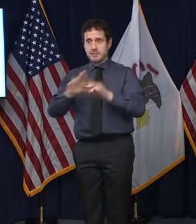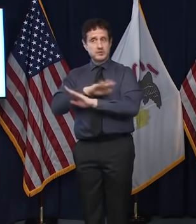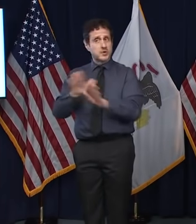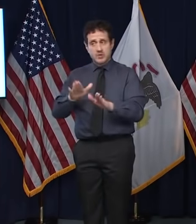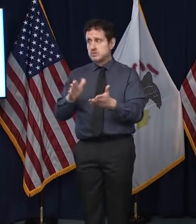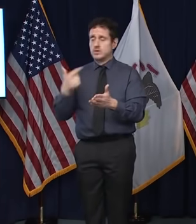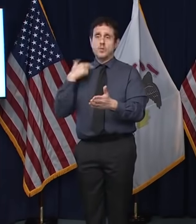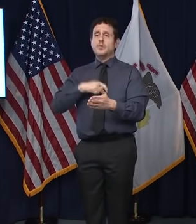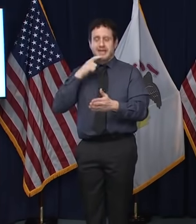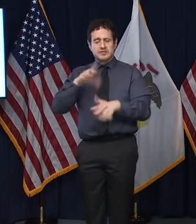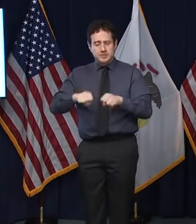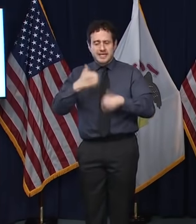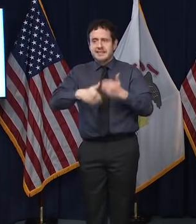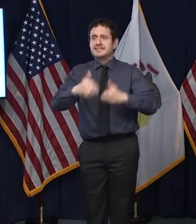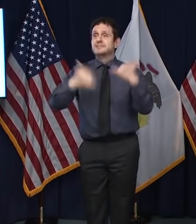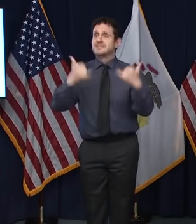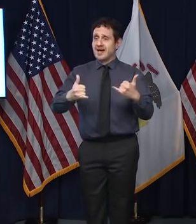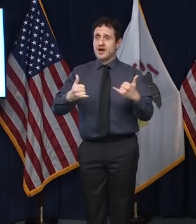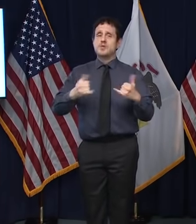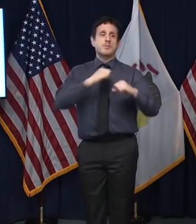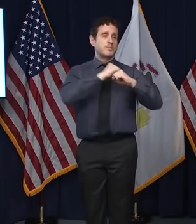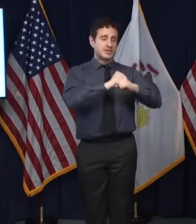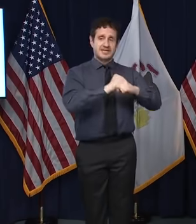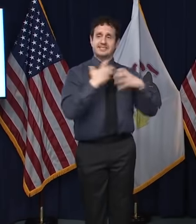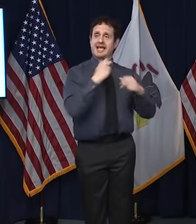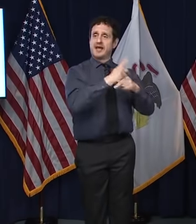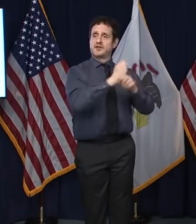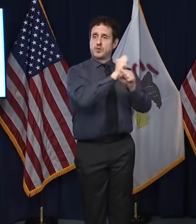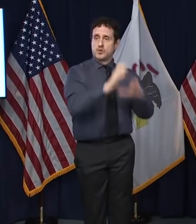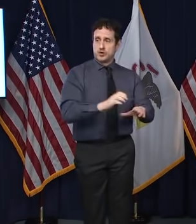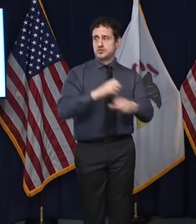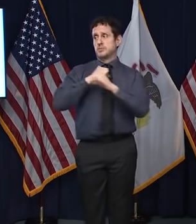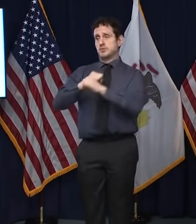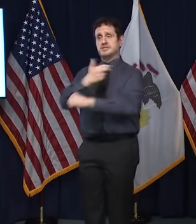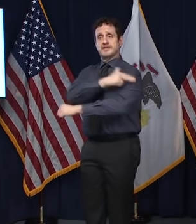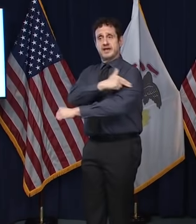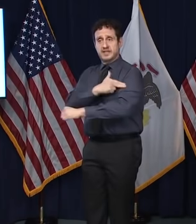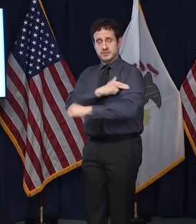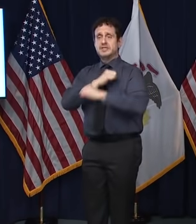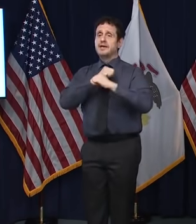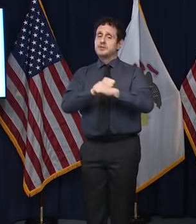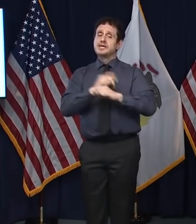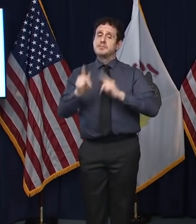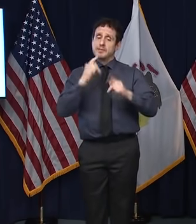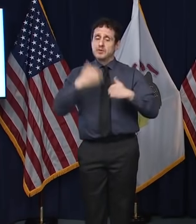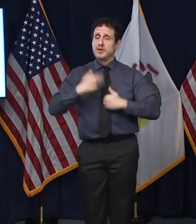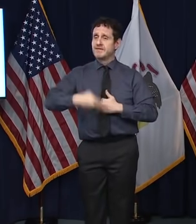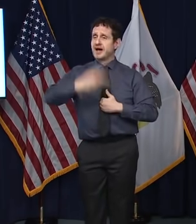the steps to protect our health